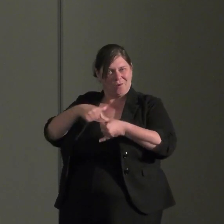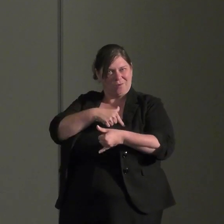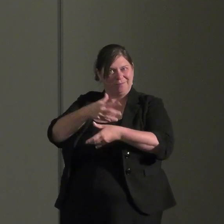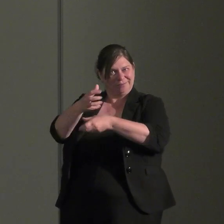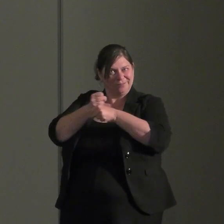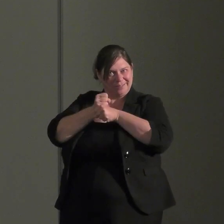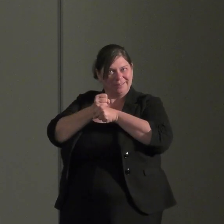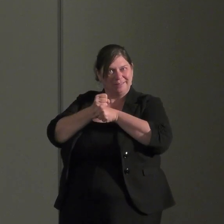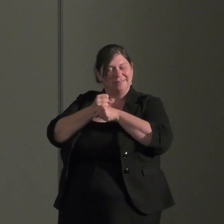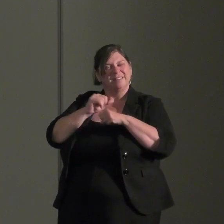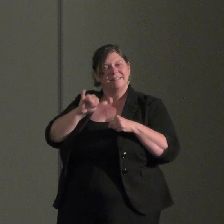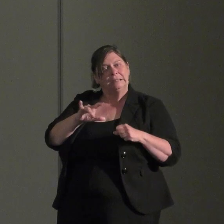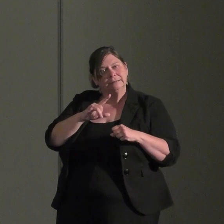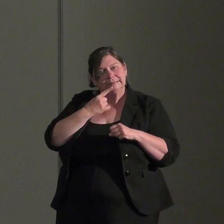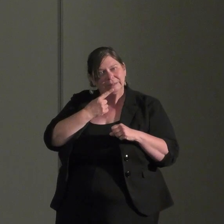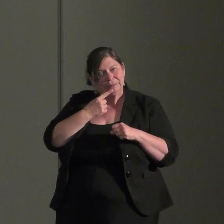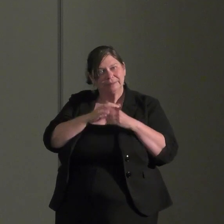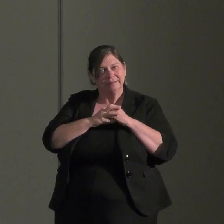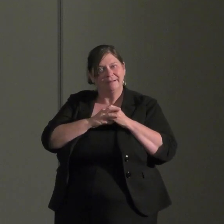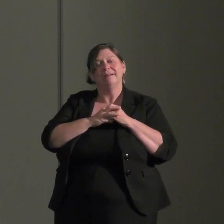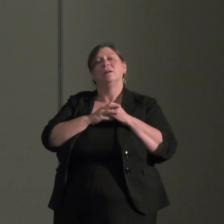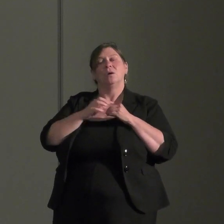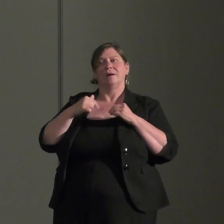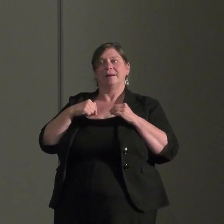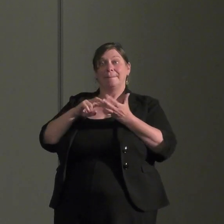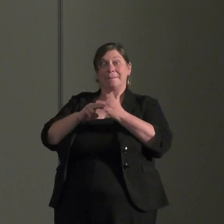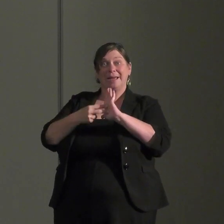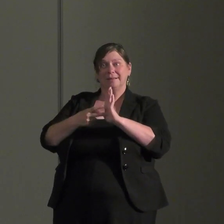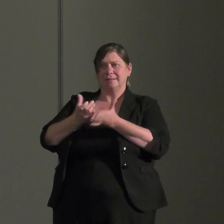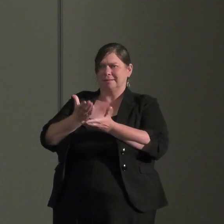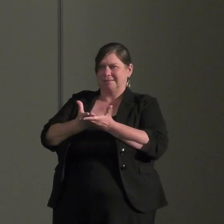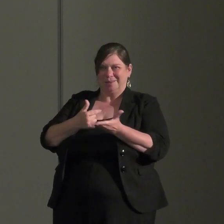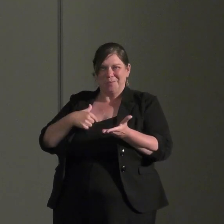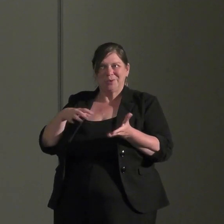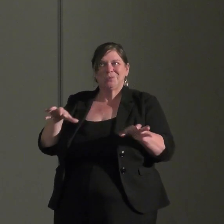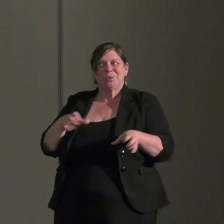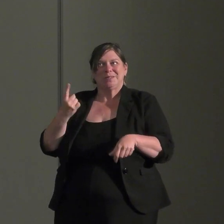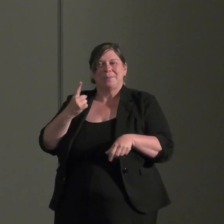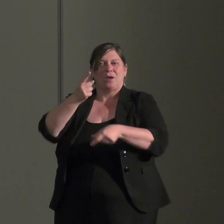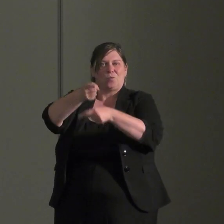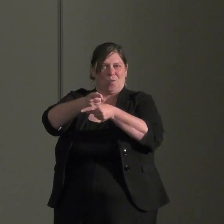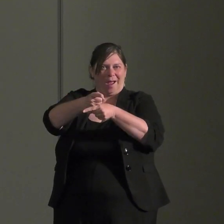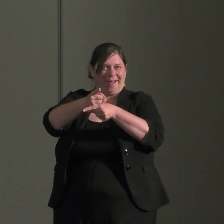means we are doing something right. For the community at large. And then just two months